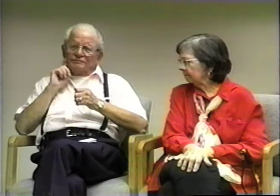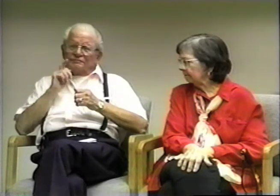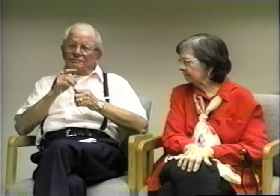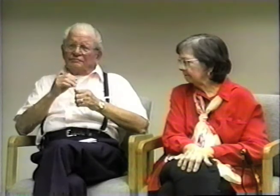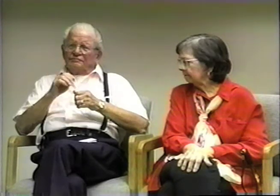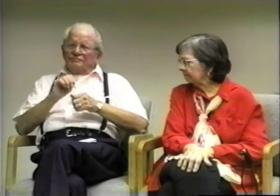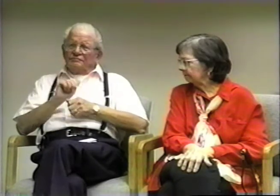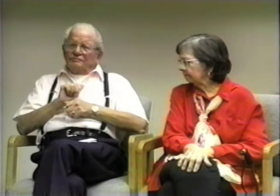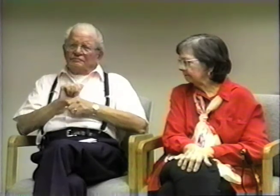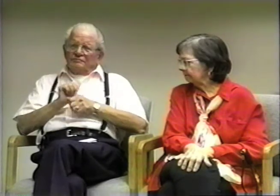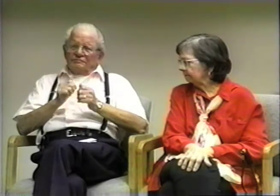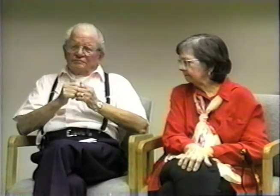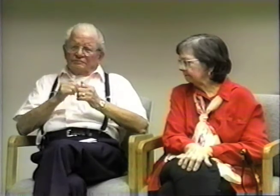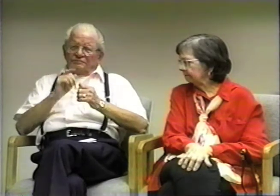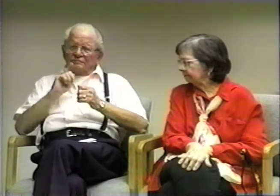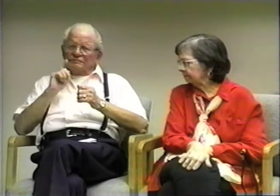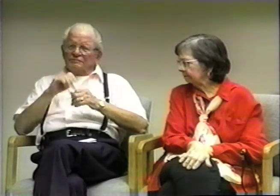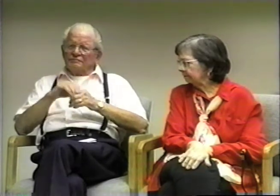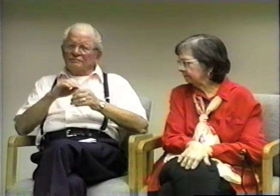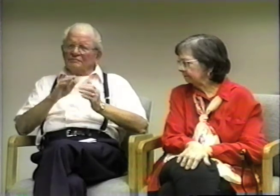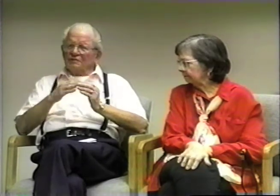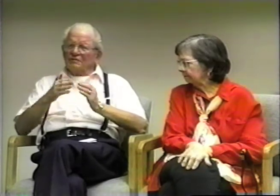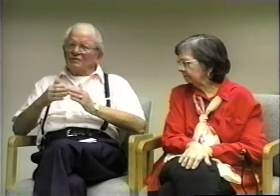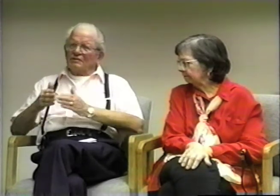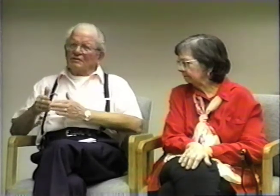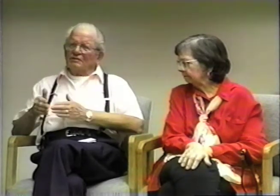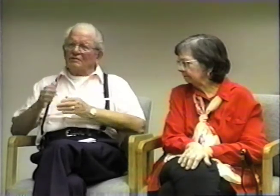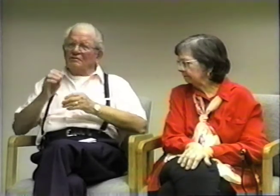My hobby is working with Deaf people in the community.